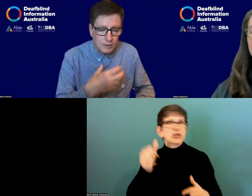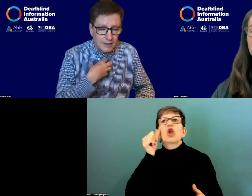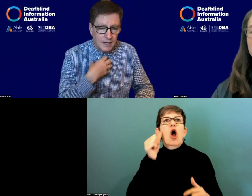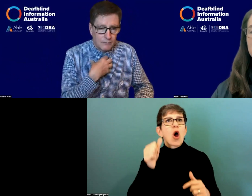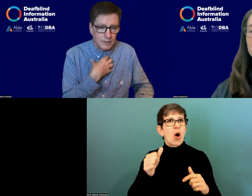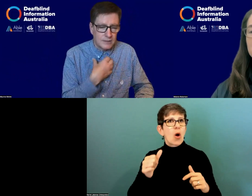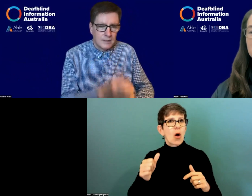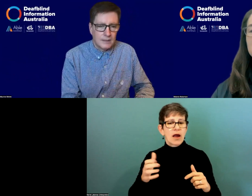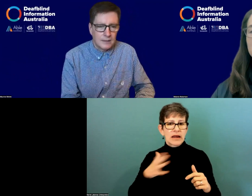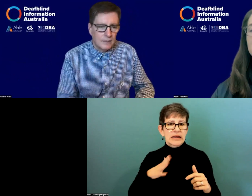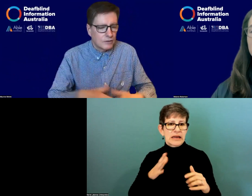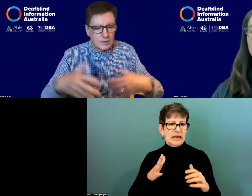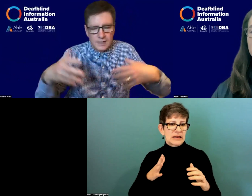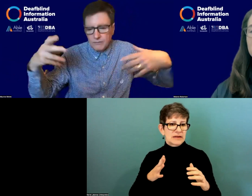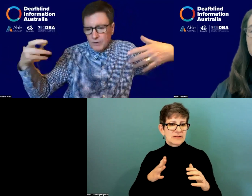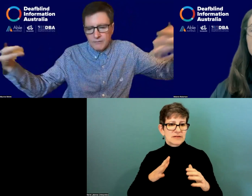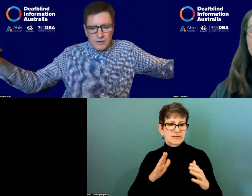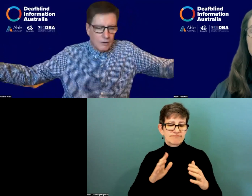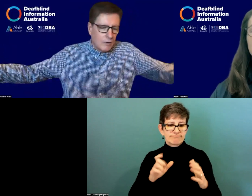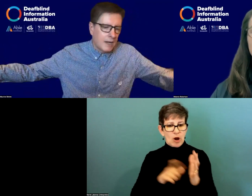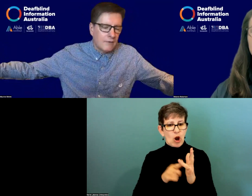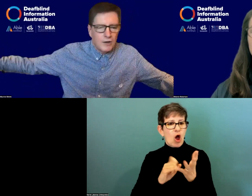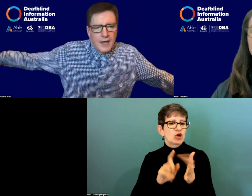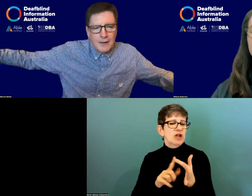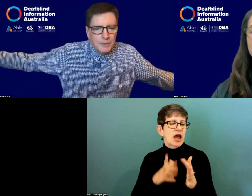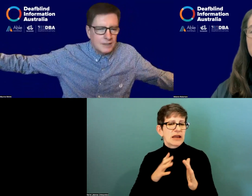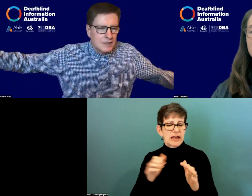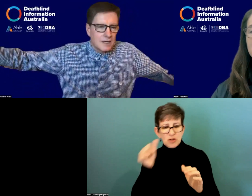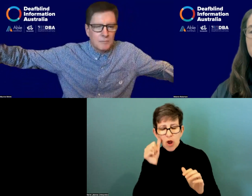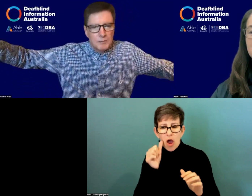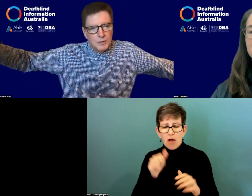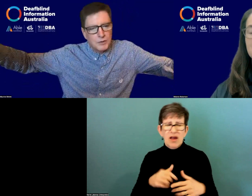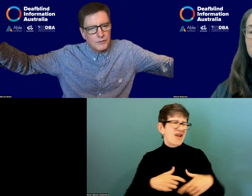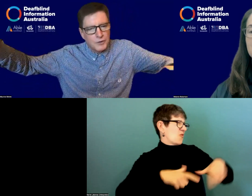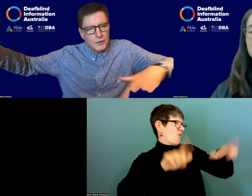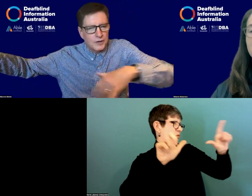ambiguity than I was. You know, just like whatever happens it's going to be beautiful.